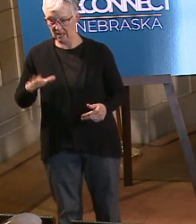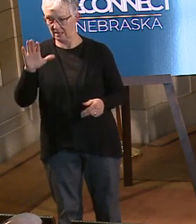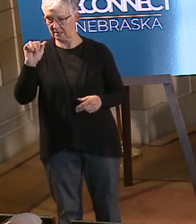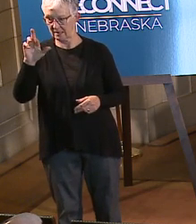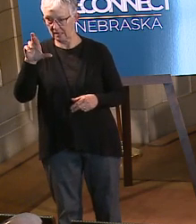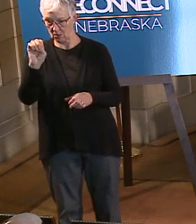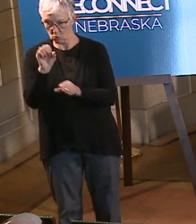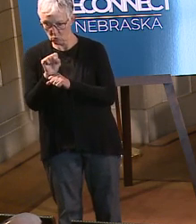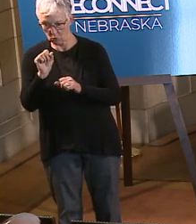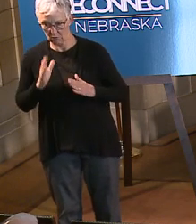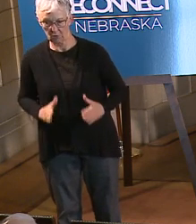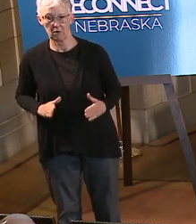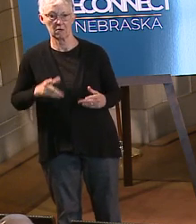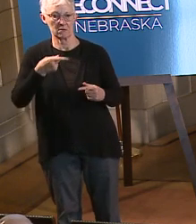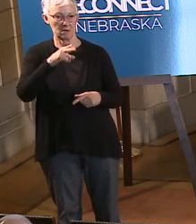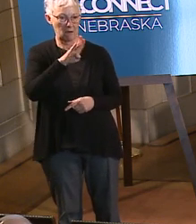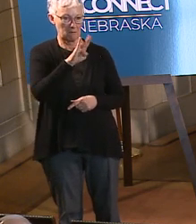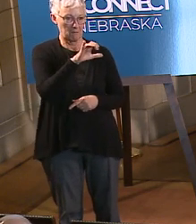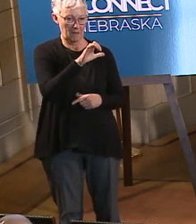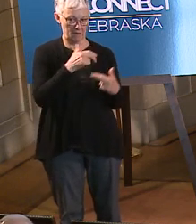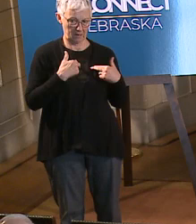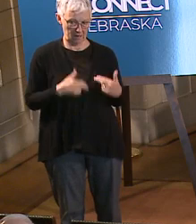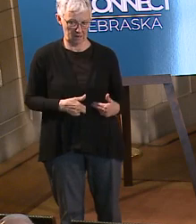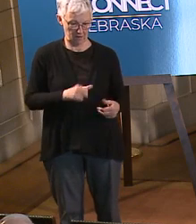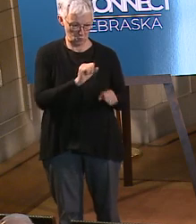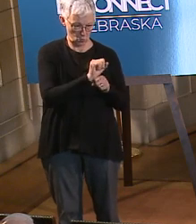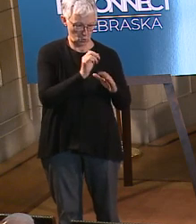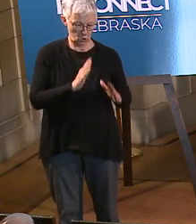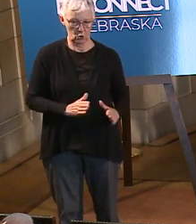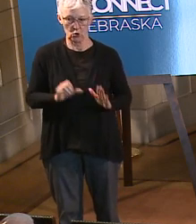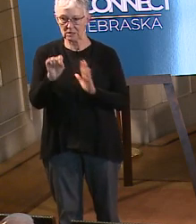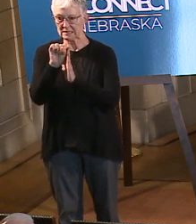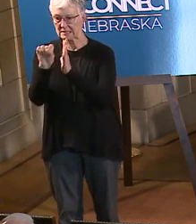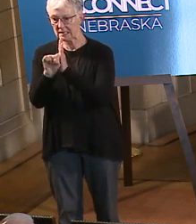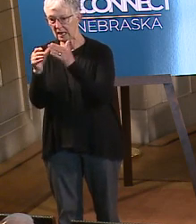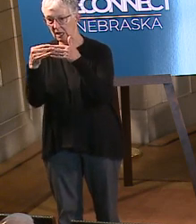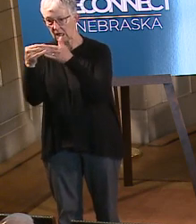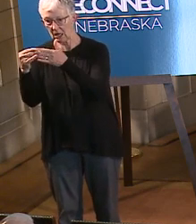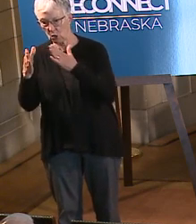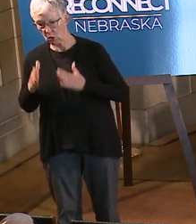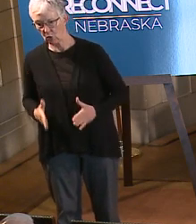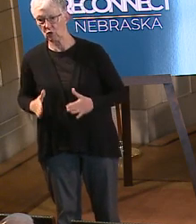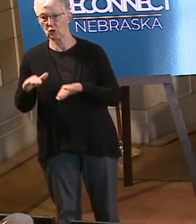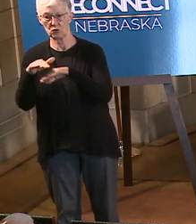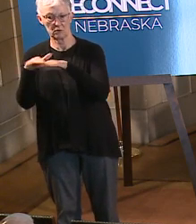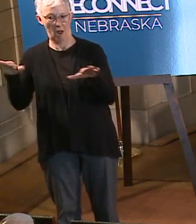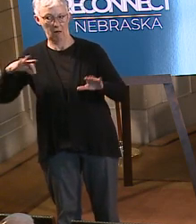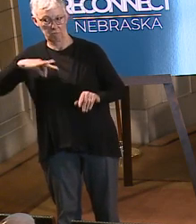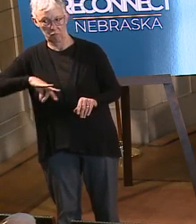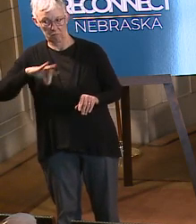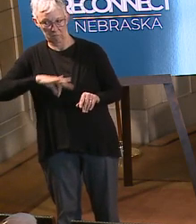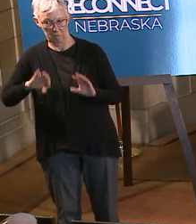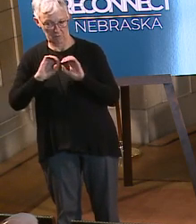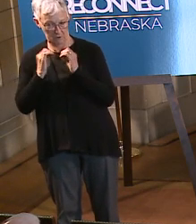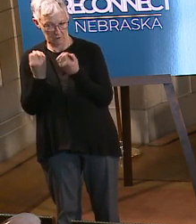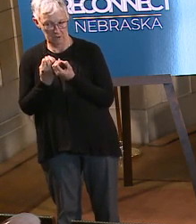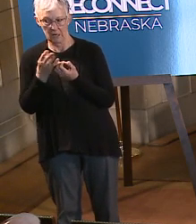BE HERE TODAY. I WANT TO START OUT BY THANKING ALL THE AMAZING HEALTHCARE